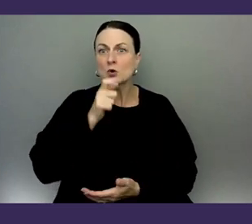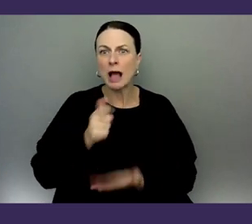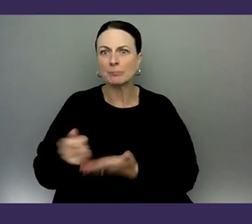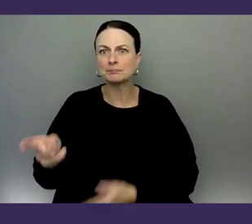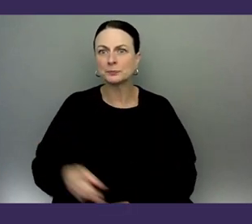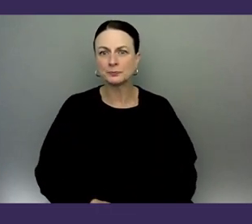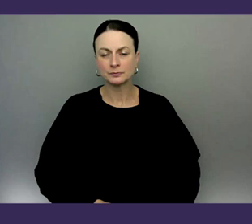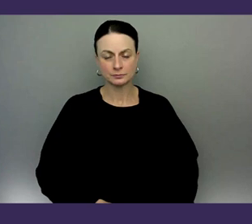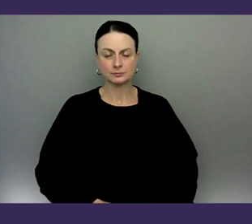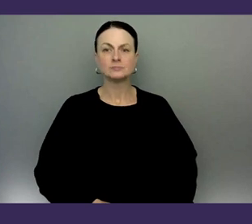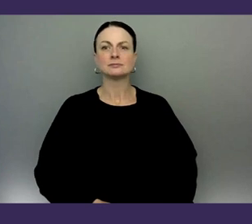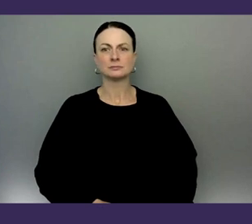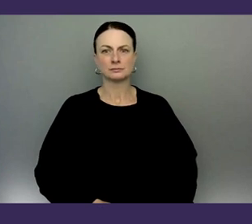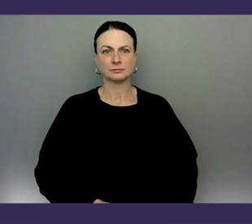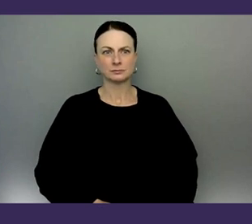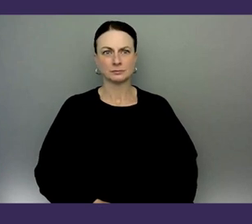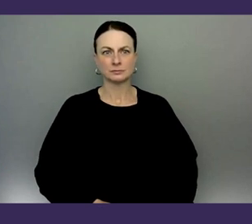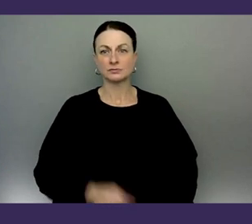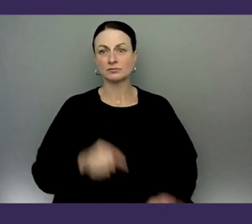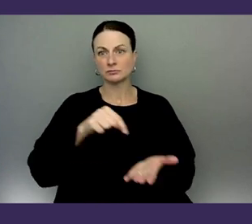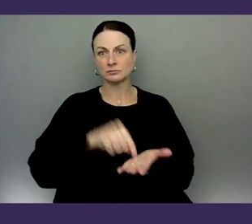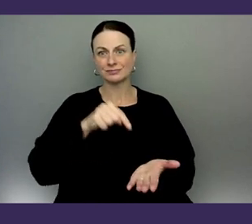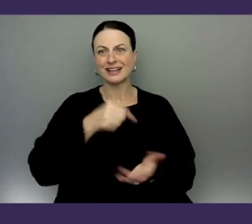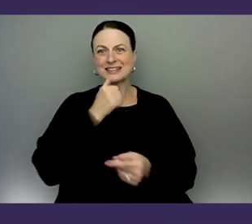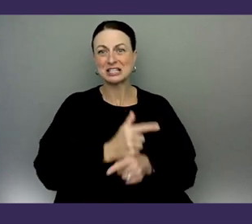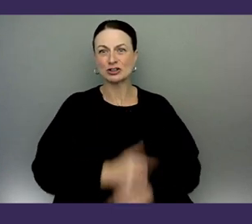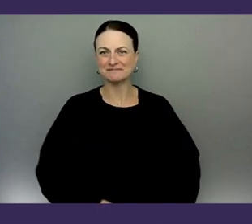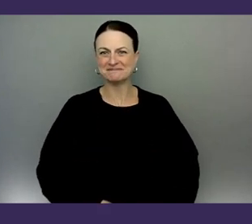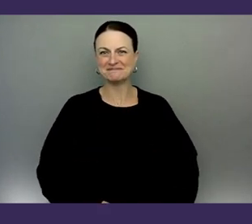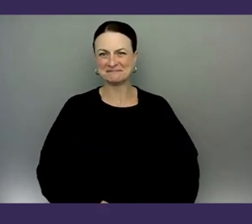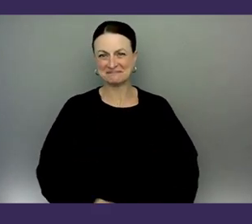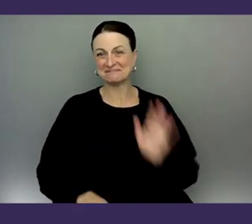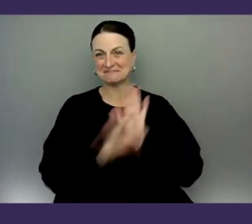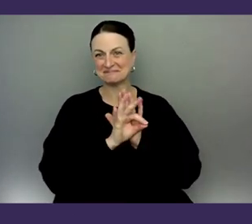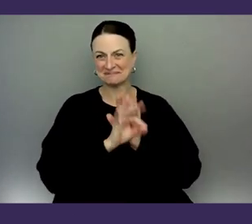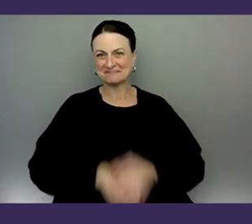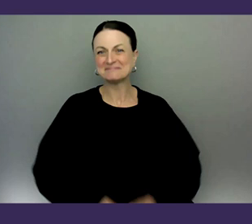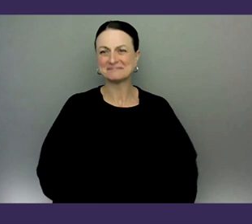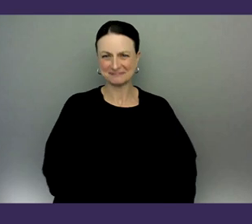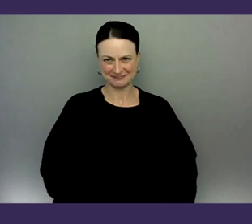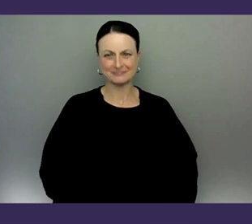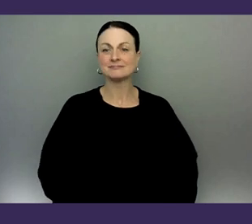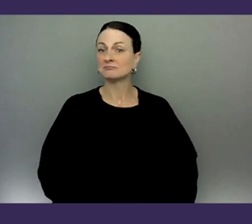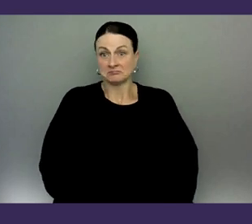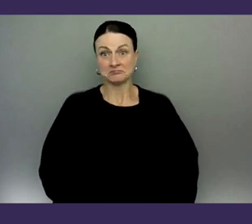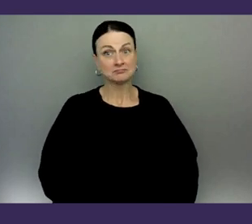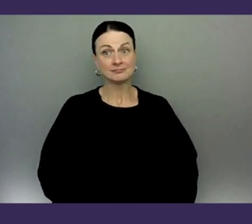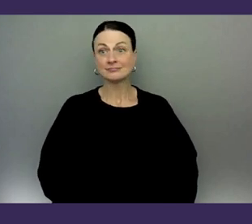She pressed her sister. And that's enough for,